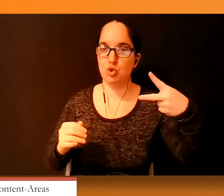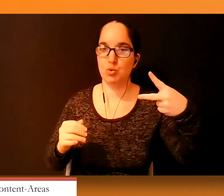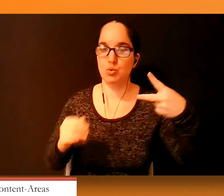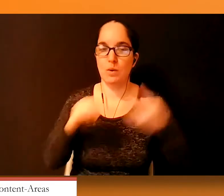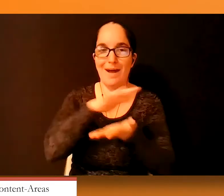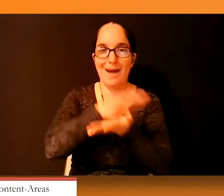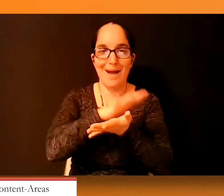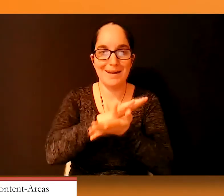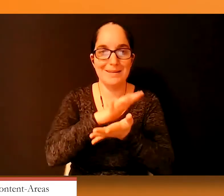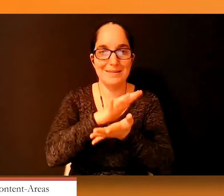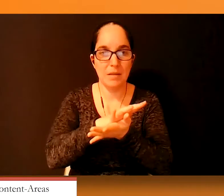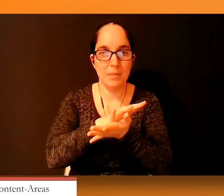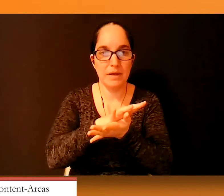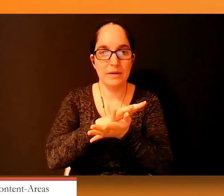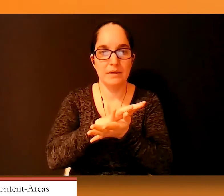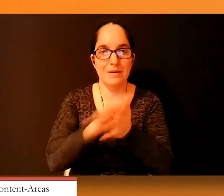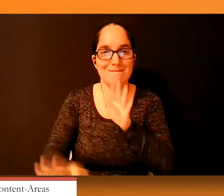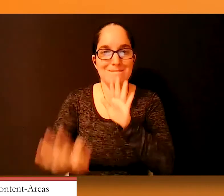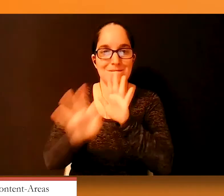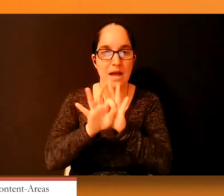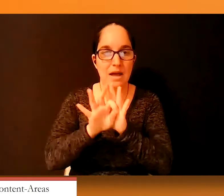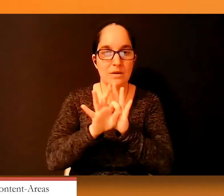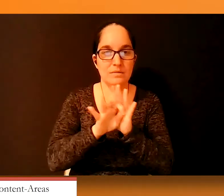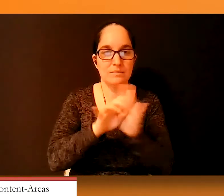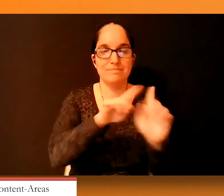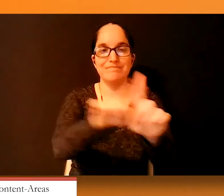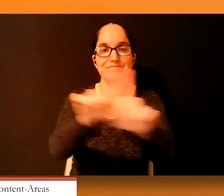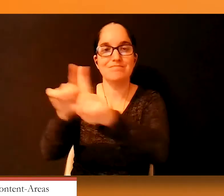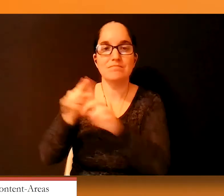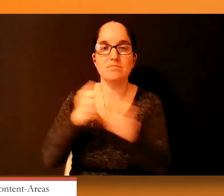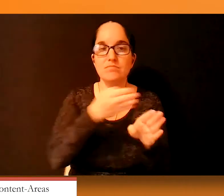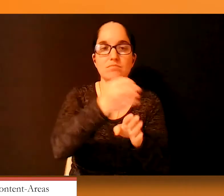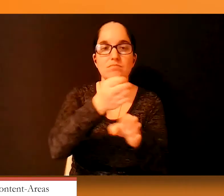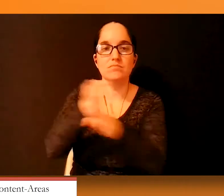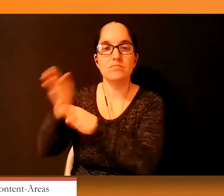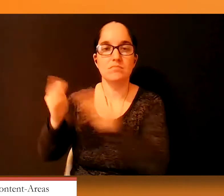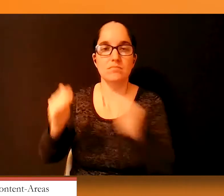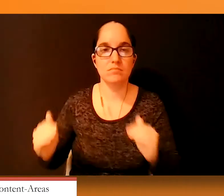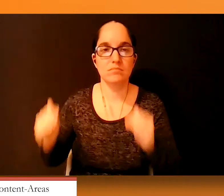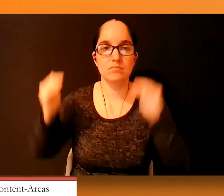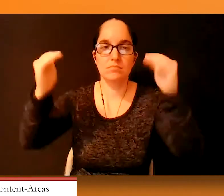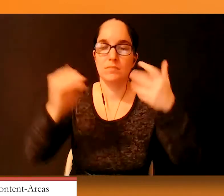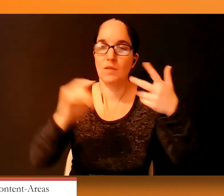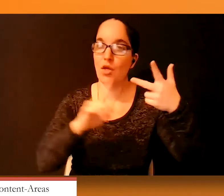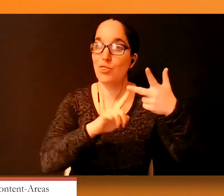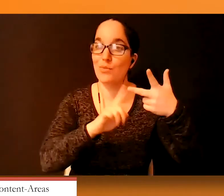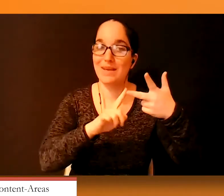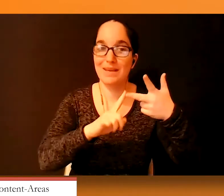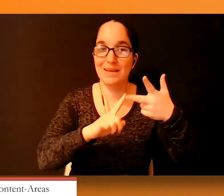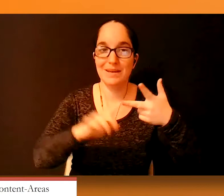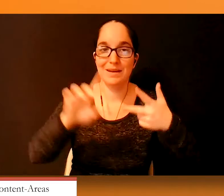and tier 3, which are domain-specific. So, we're getting into words that "A," they're not gonna see them very often